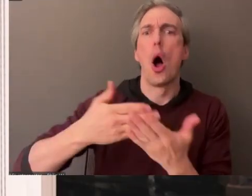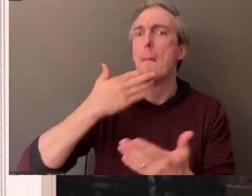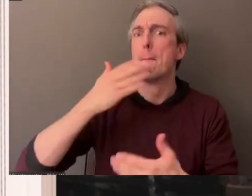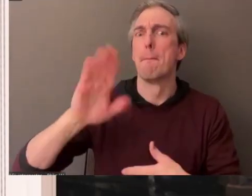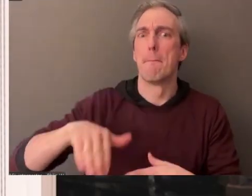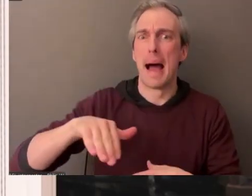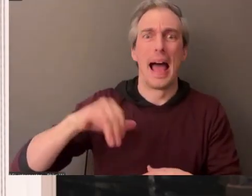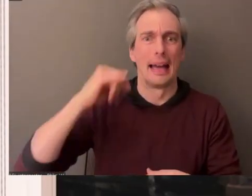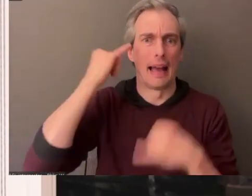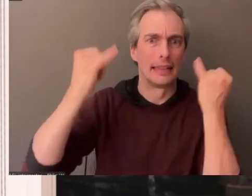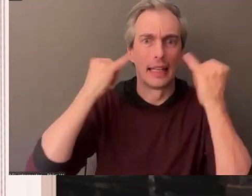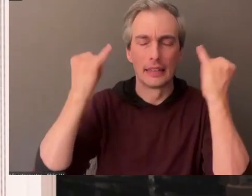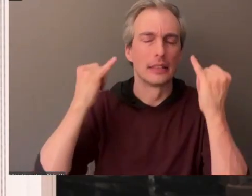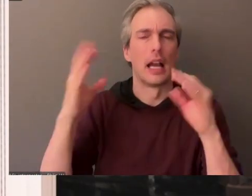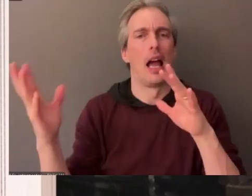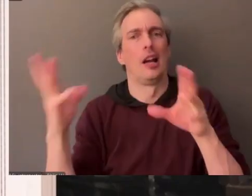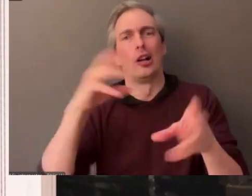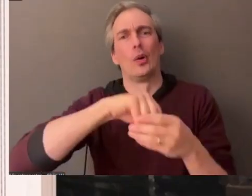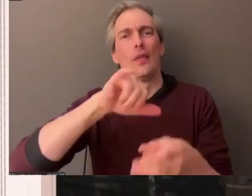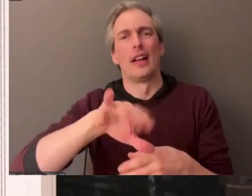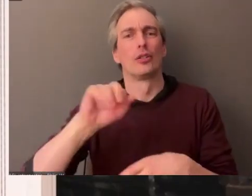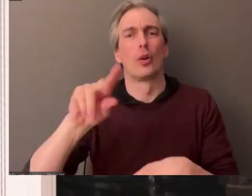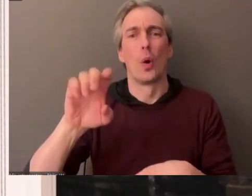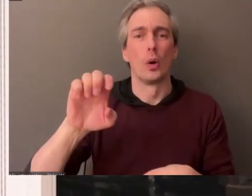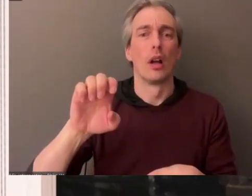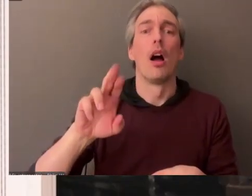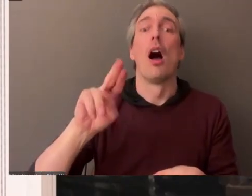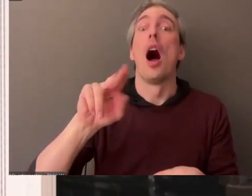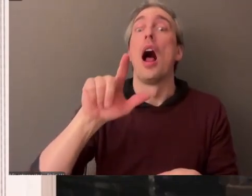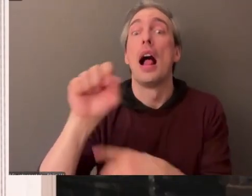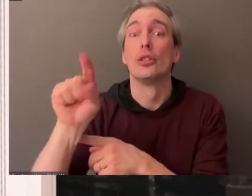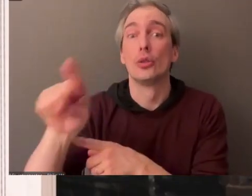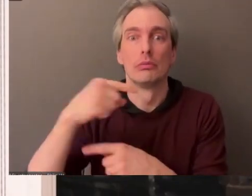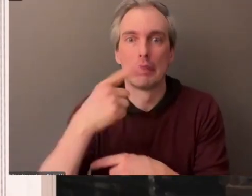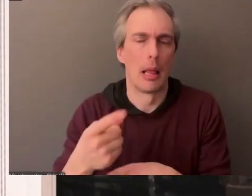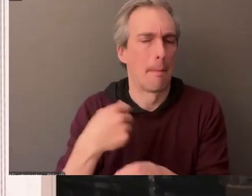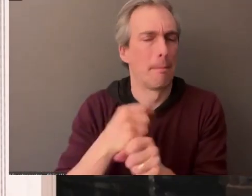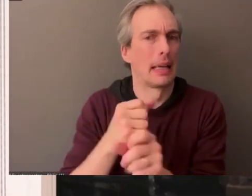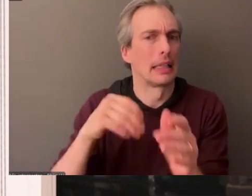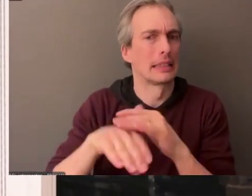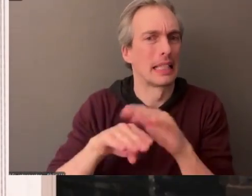And then it puts fewer bad ideas in there, but then it also throws in some ARIA that you didn't need. Likely. I don't know.